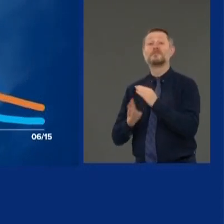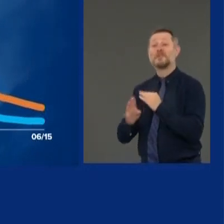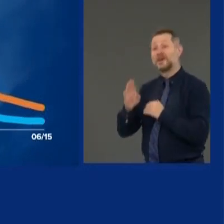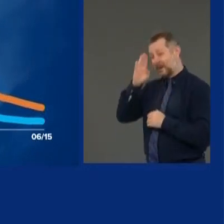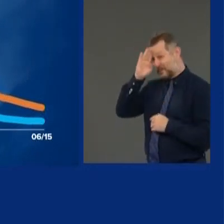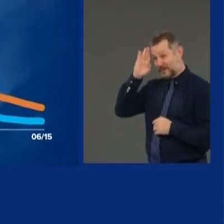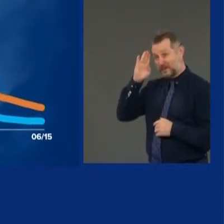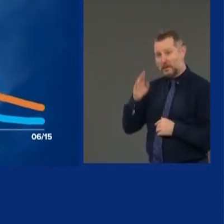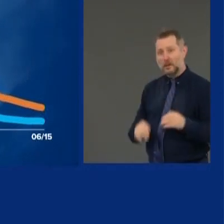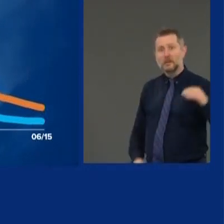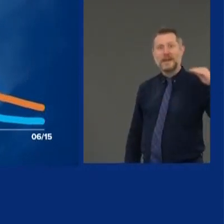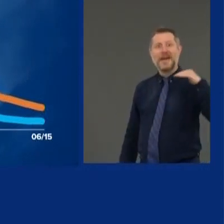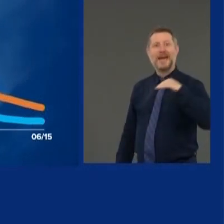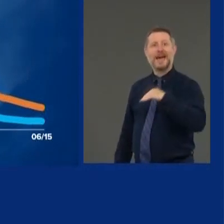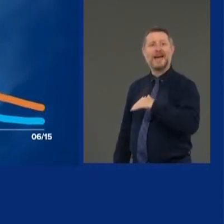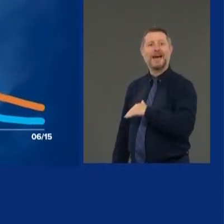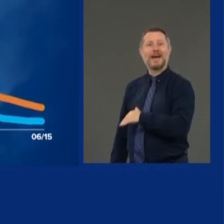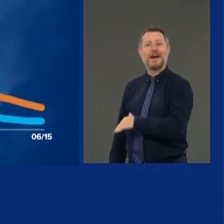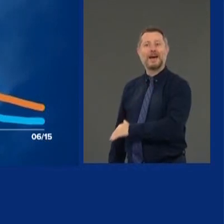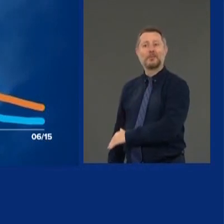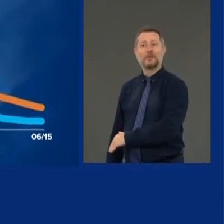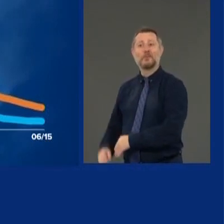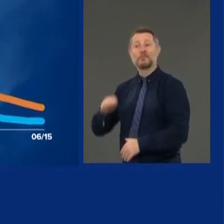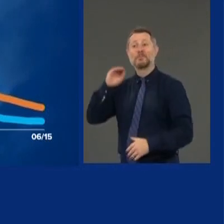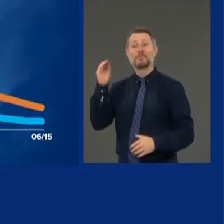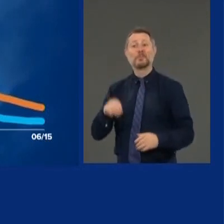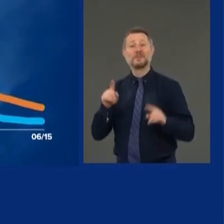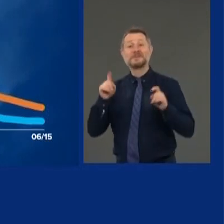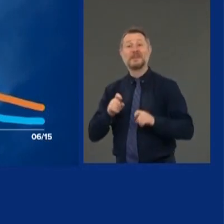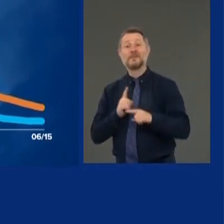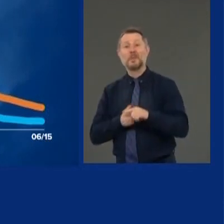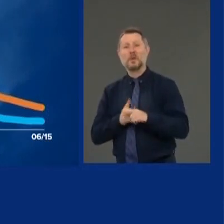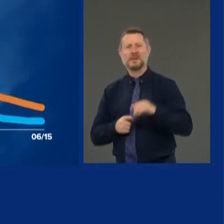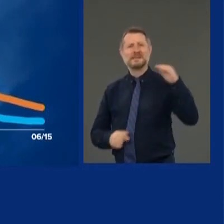HOSPITALS. NEW YORK, THE NUMBER OF PEOPLE GOING INTO HOSPITALS IS GOING DOWN.